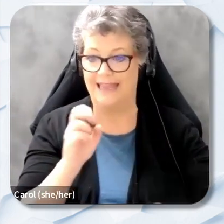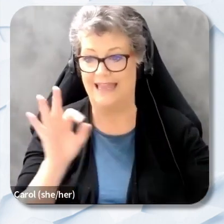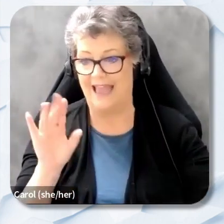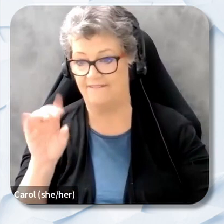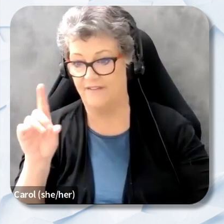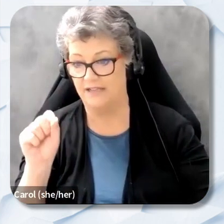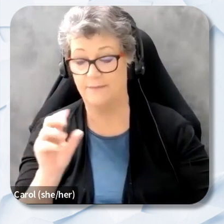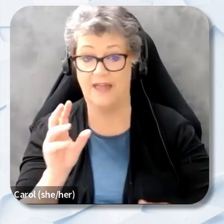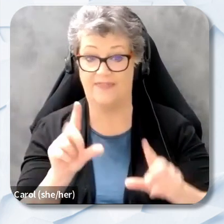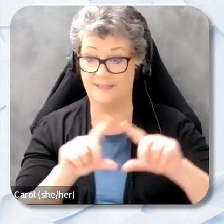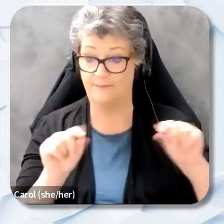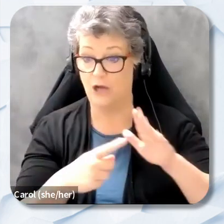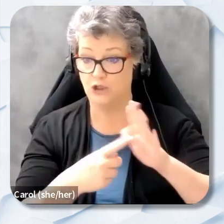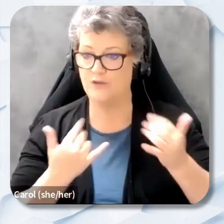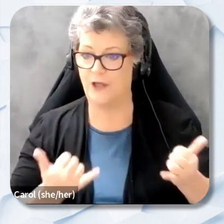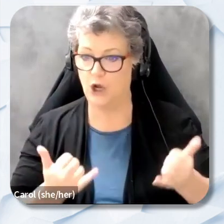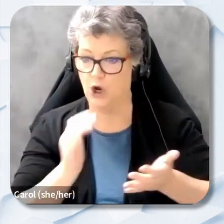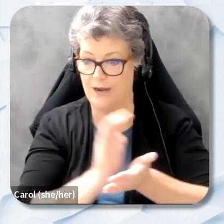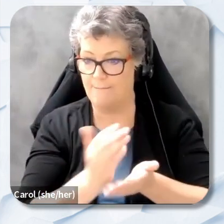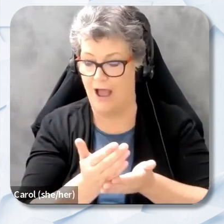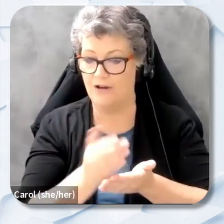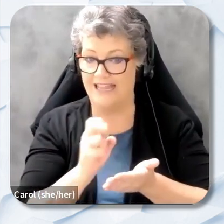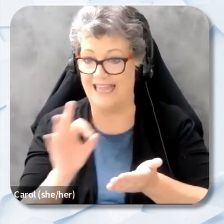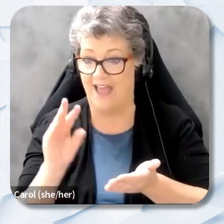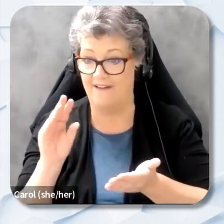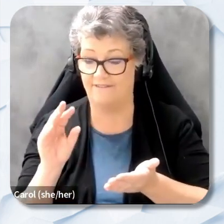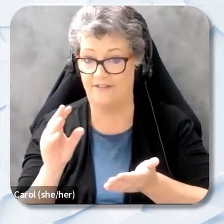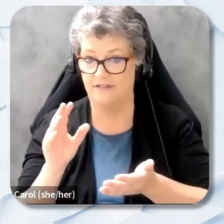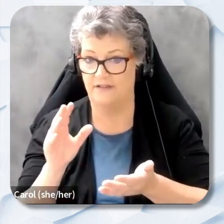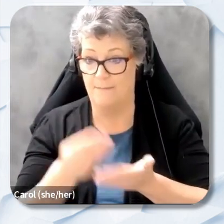This box will display the current amount of EEF Funds available.